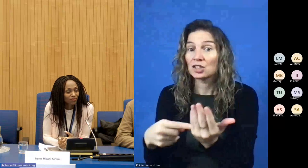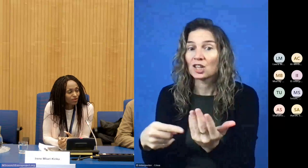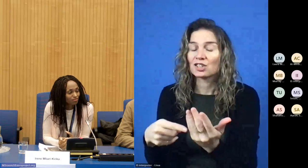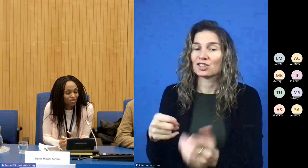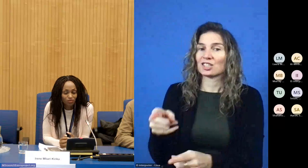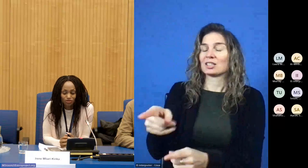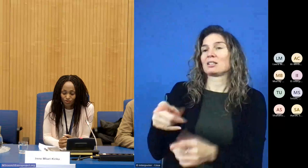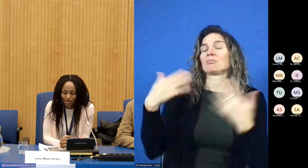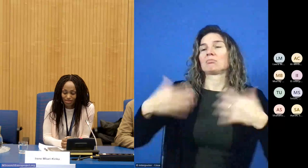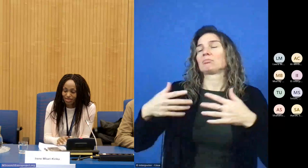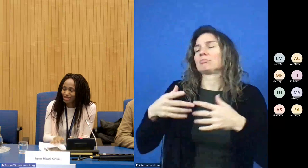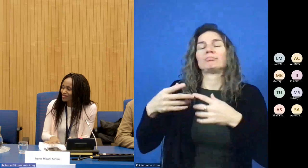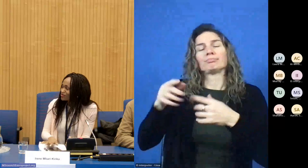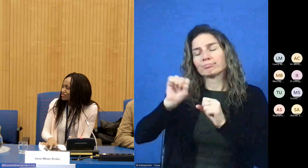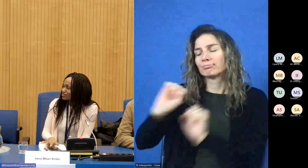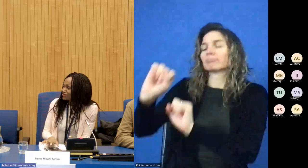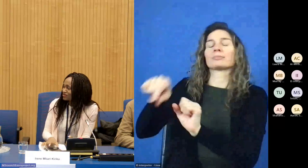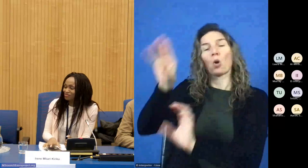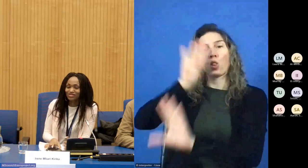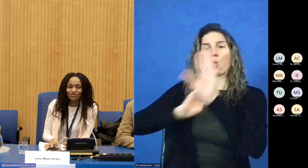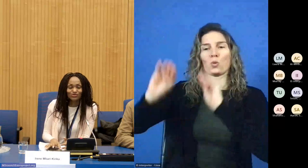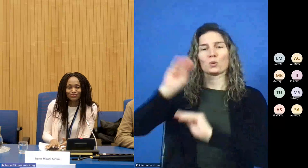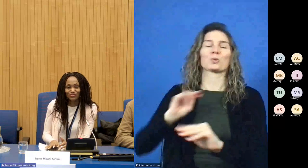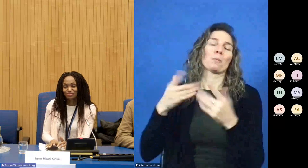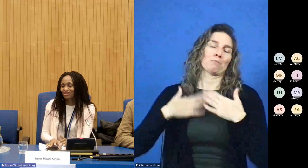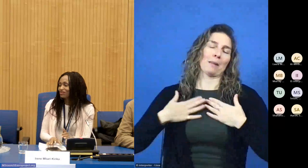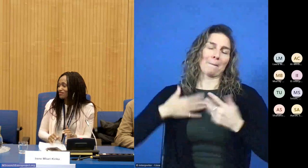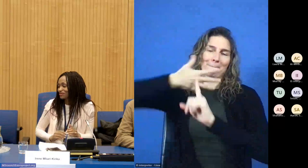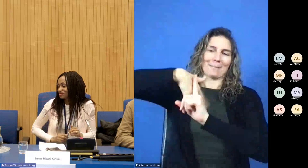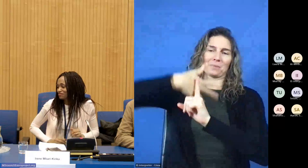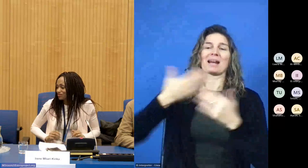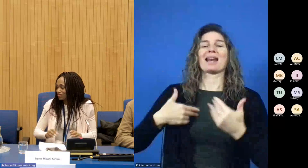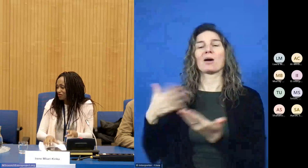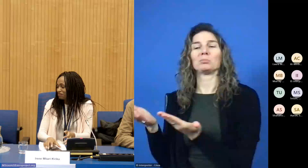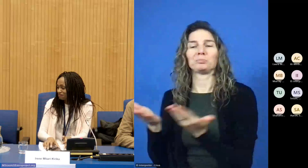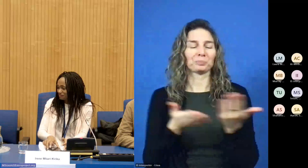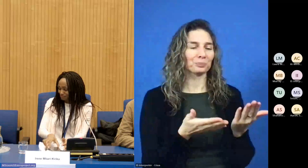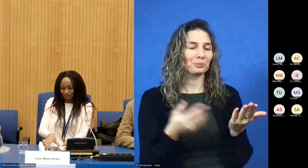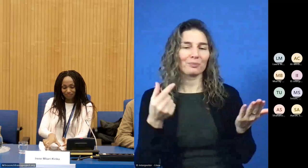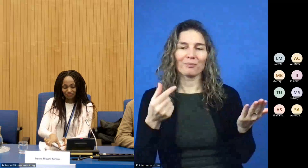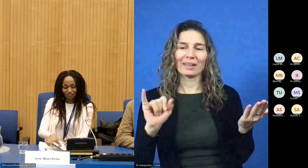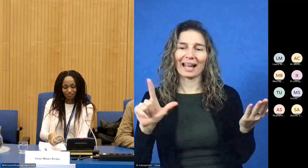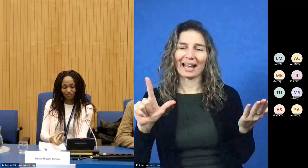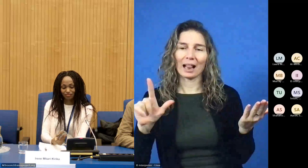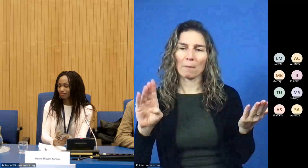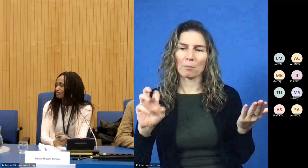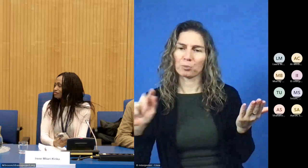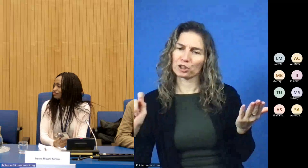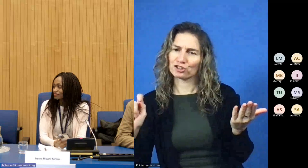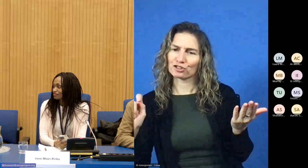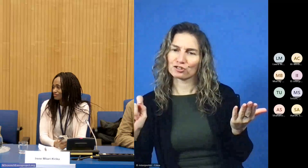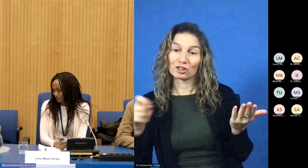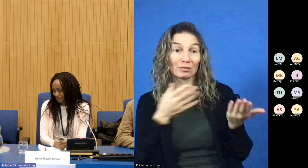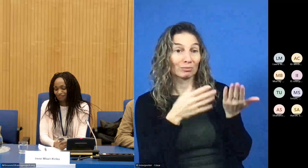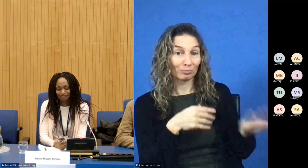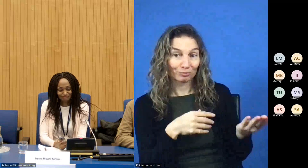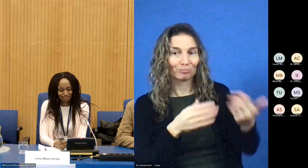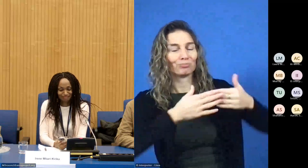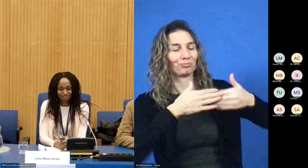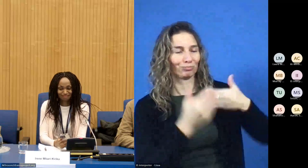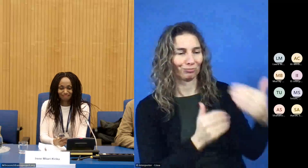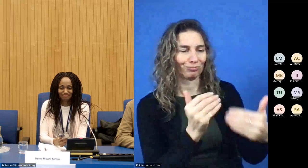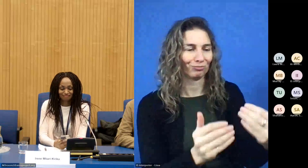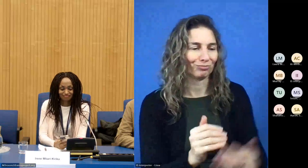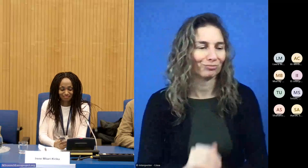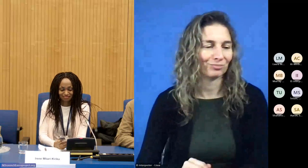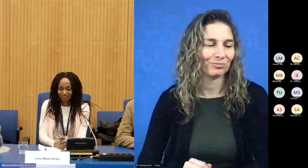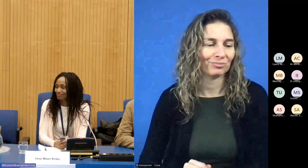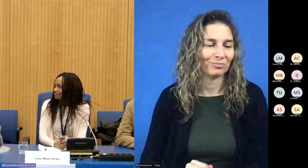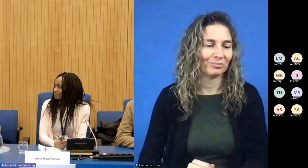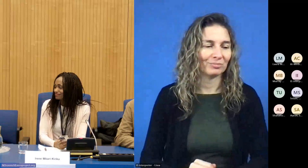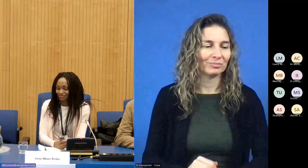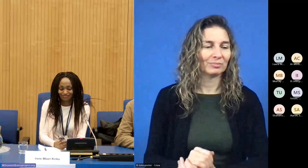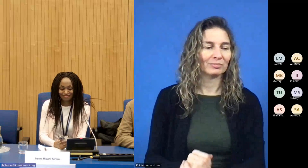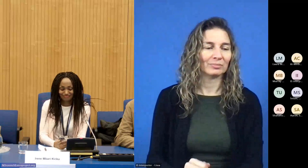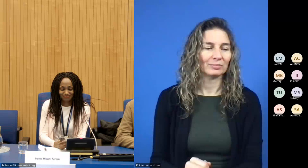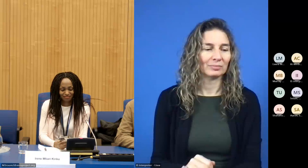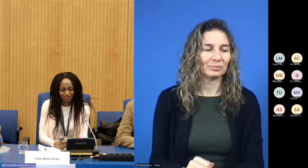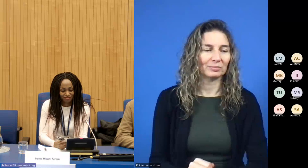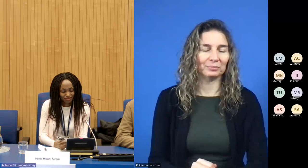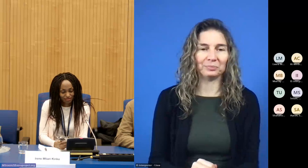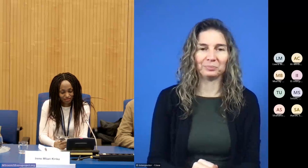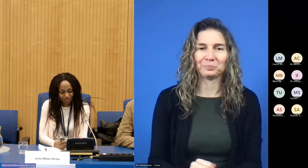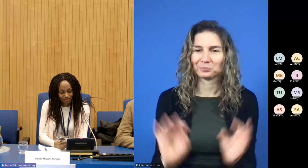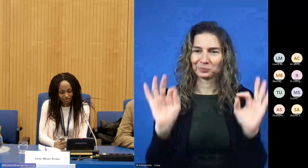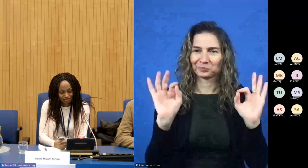my background, I will hand over to Gilbert. GILBERT RUTURUTSA: Thank you. I'm going to